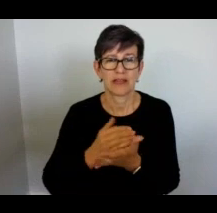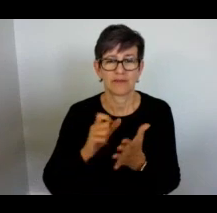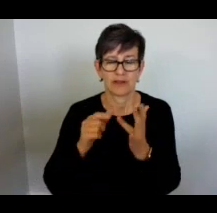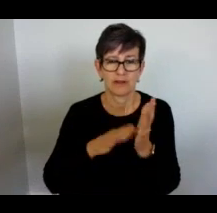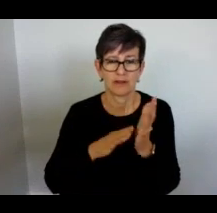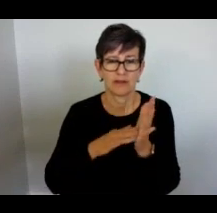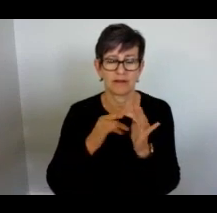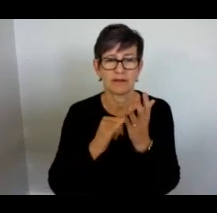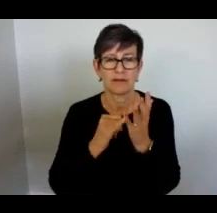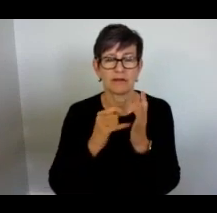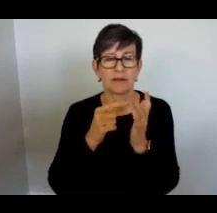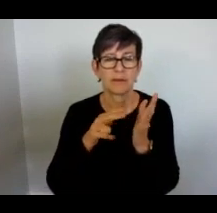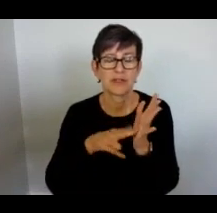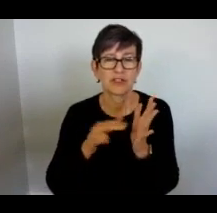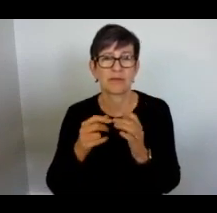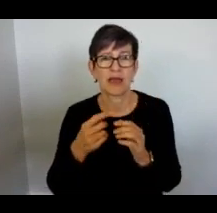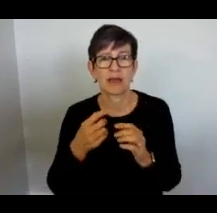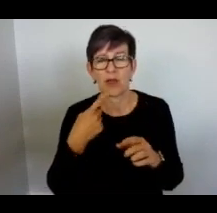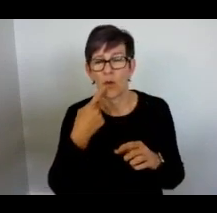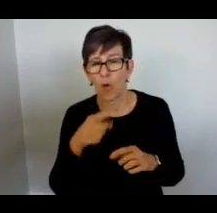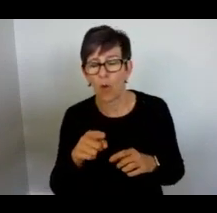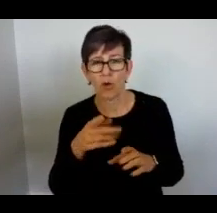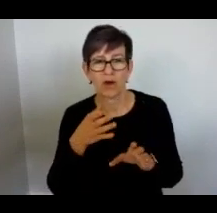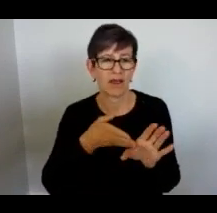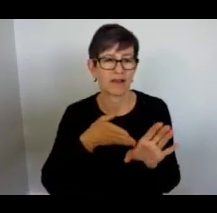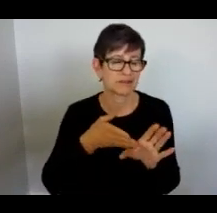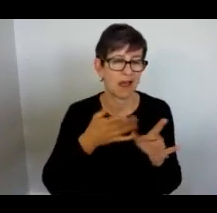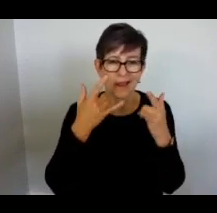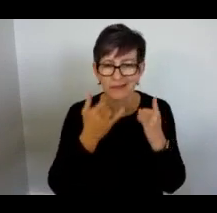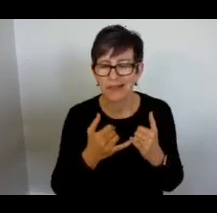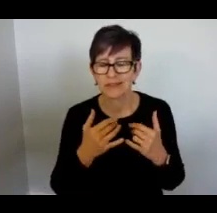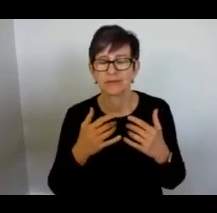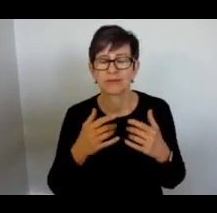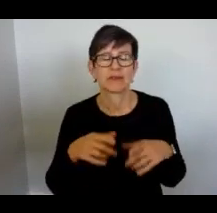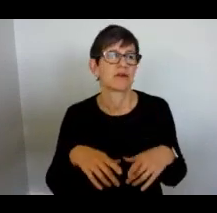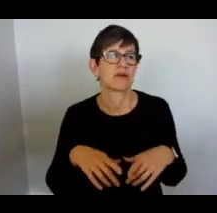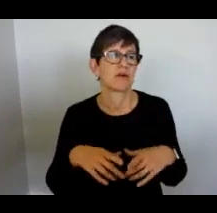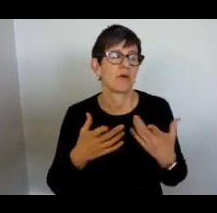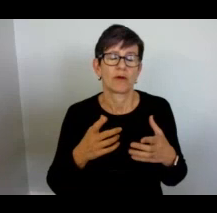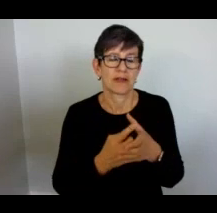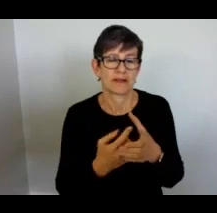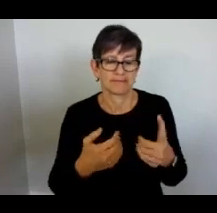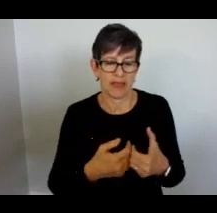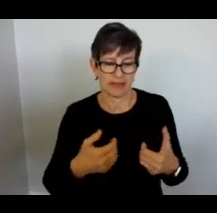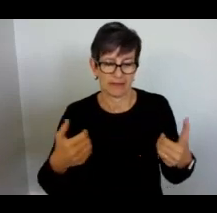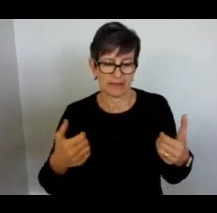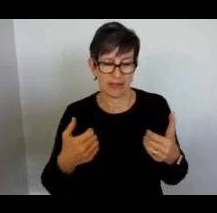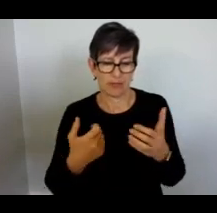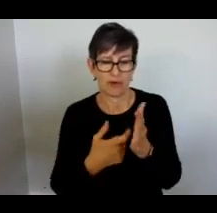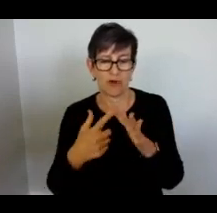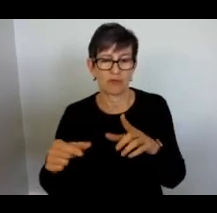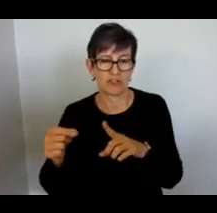assessment or parenting capacity assessment or for the separate representative to obtain a social